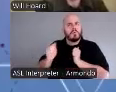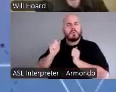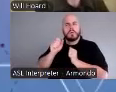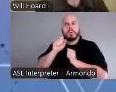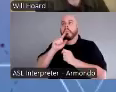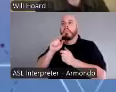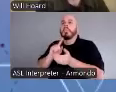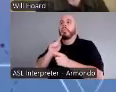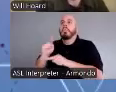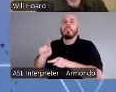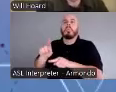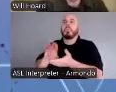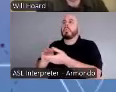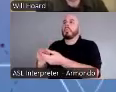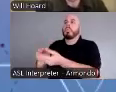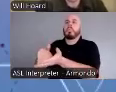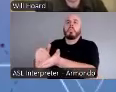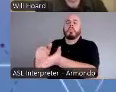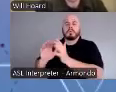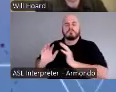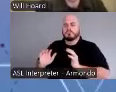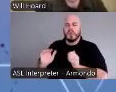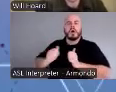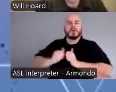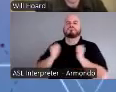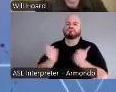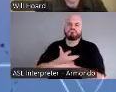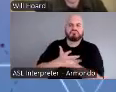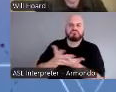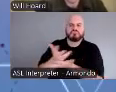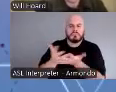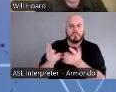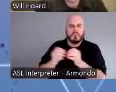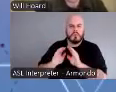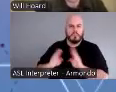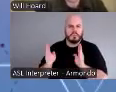And I feel like we were well equipped